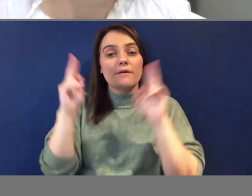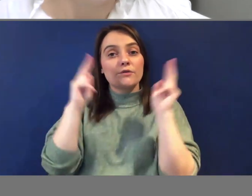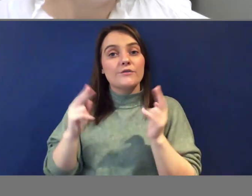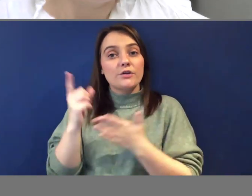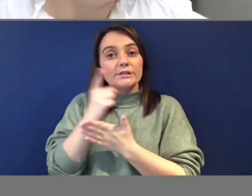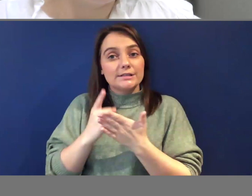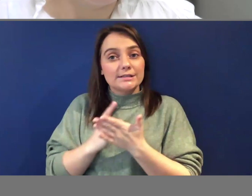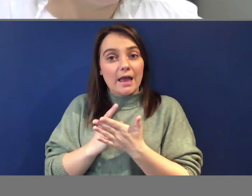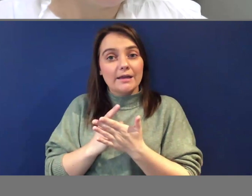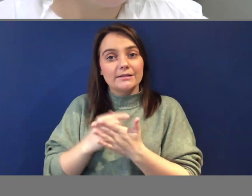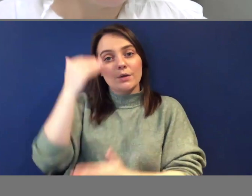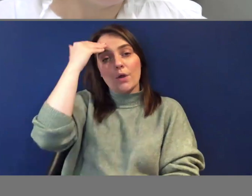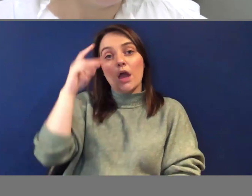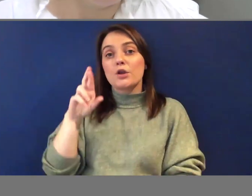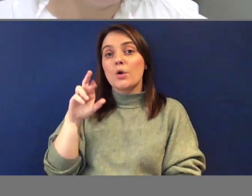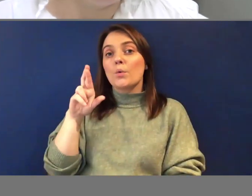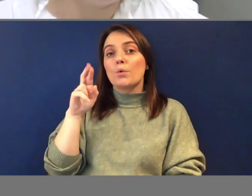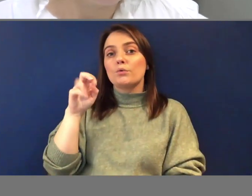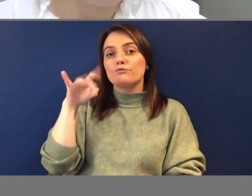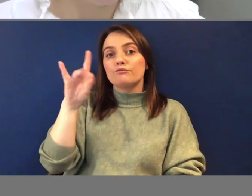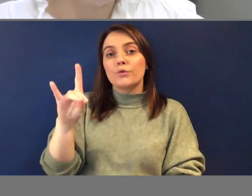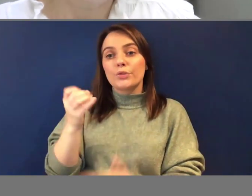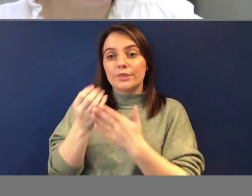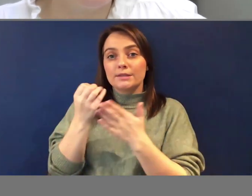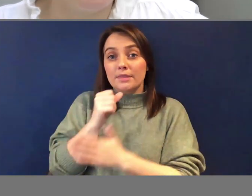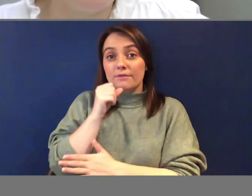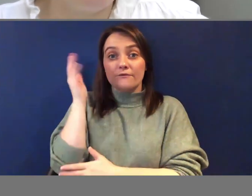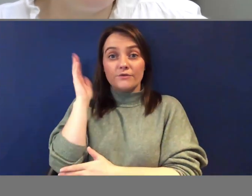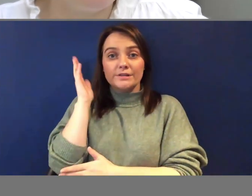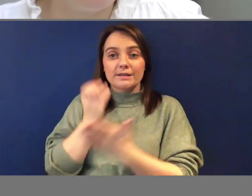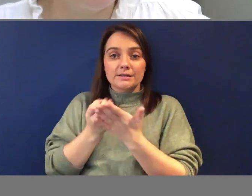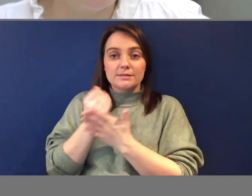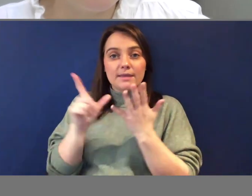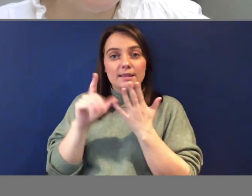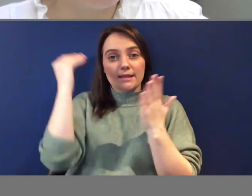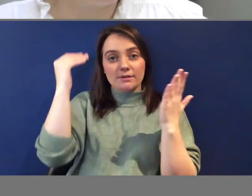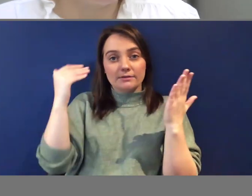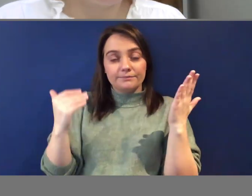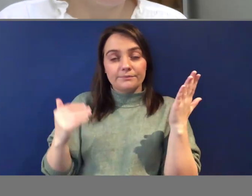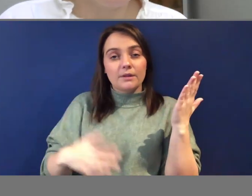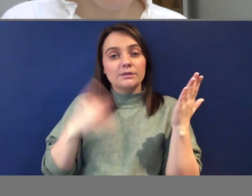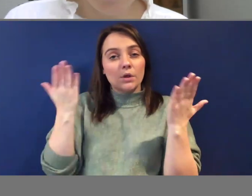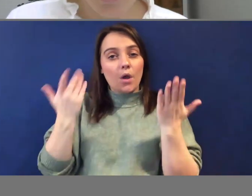and I know Ruth went through through these on in the first lecture and how we would apply these